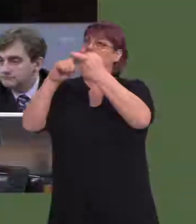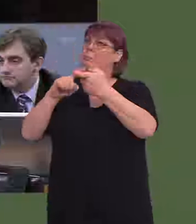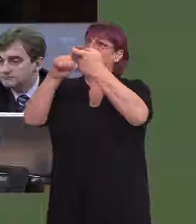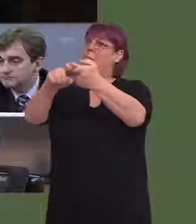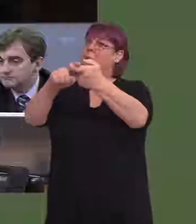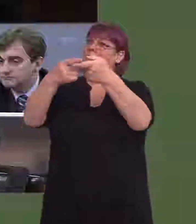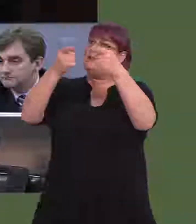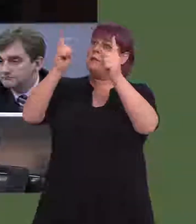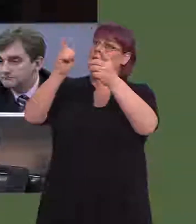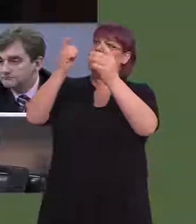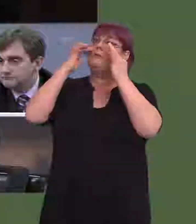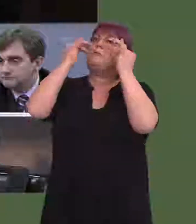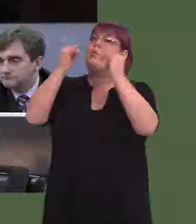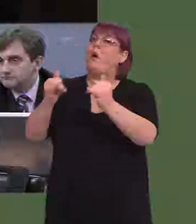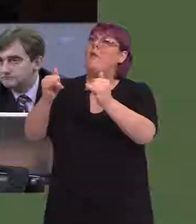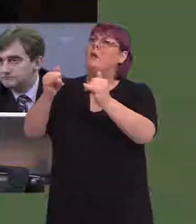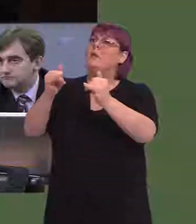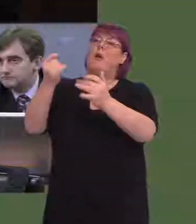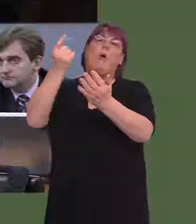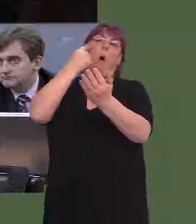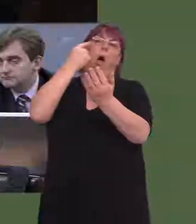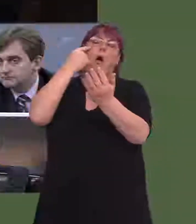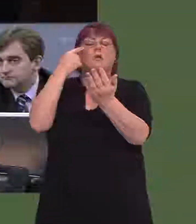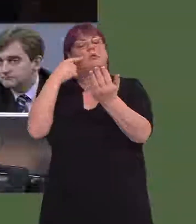so that they could've been assessed by the person she appointed who, I believe,